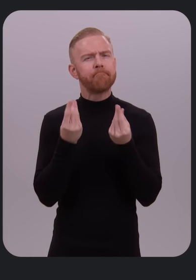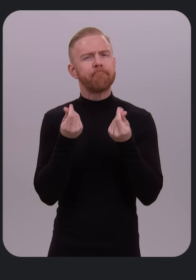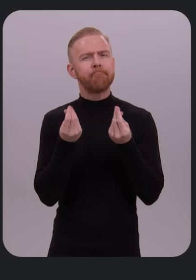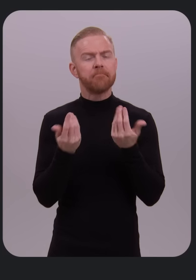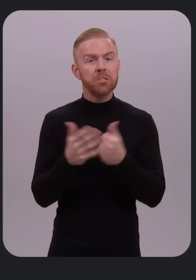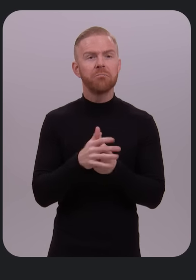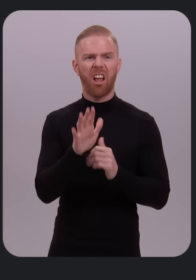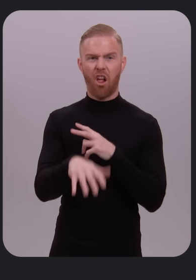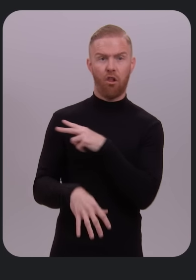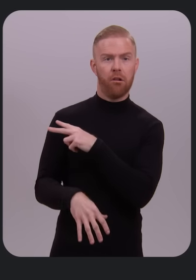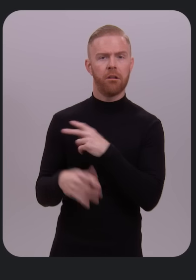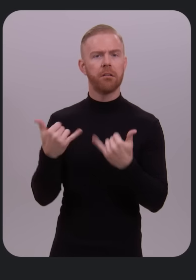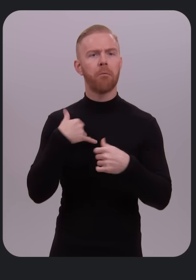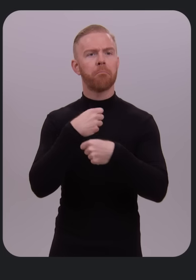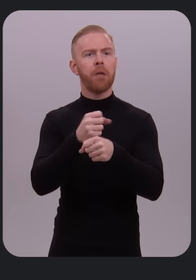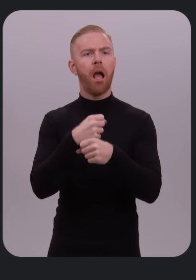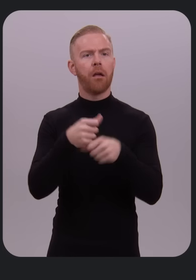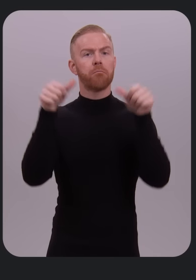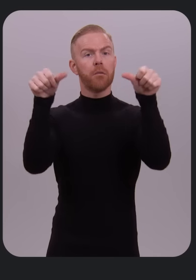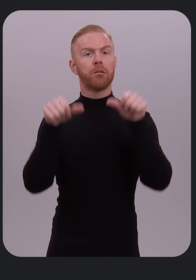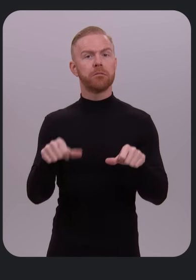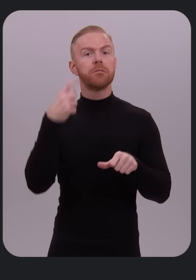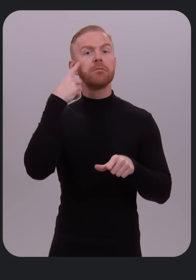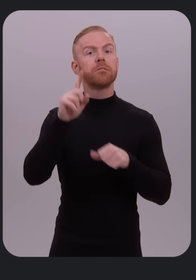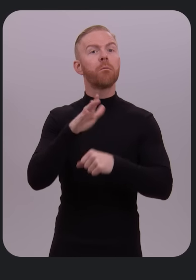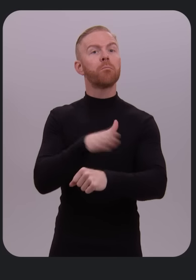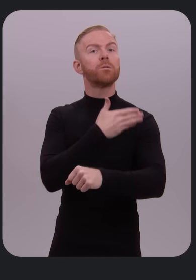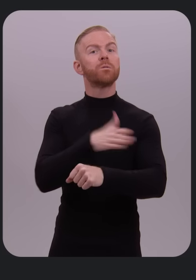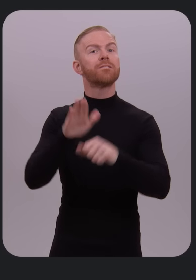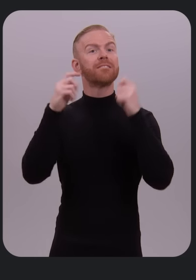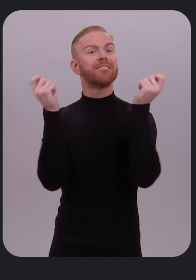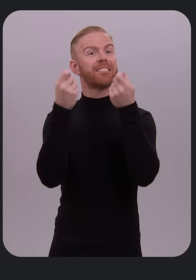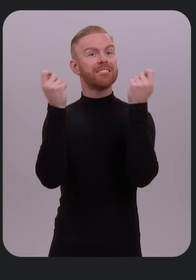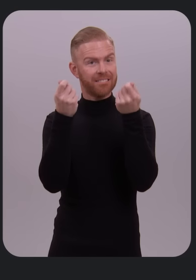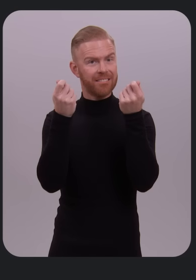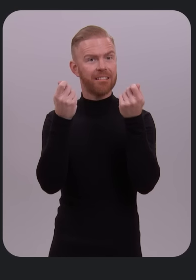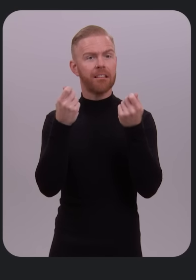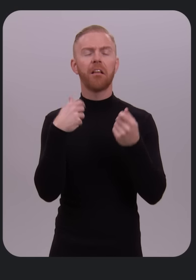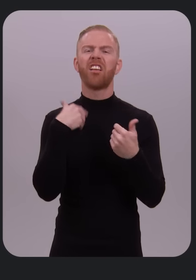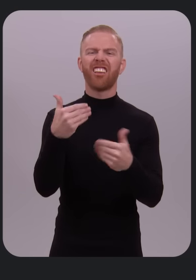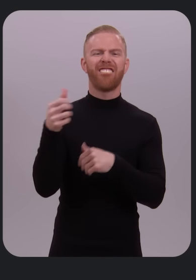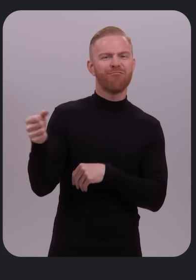Maybe I want to create a poster for a music festival. We'll make the Chrome Dino the big headliner.